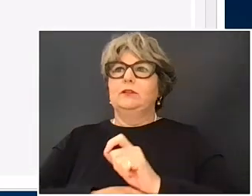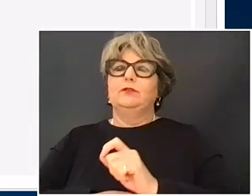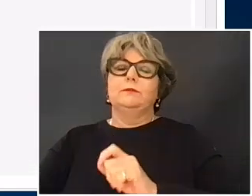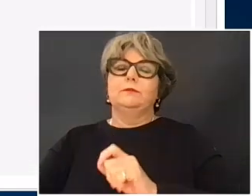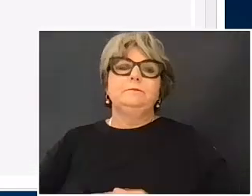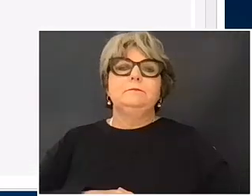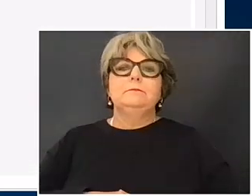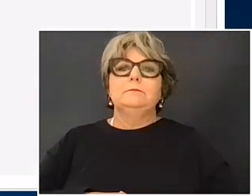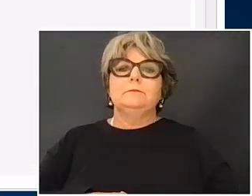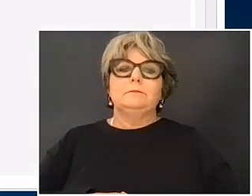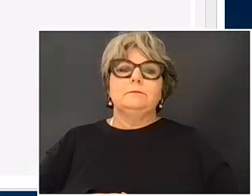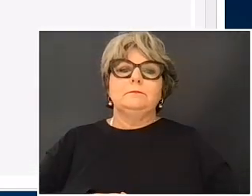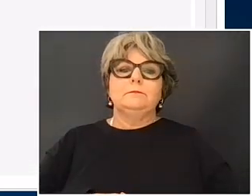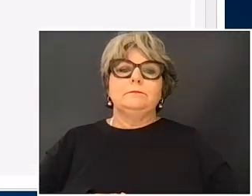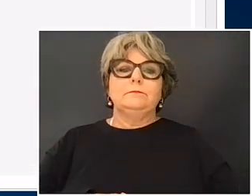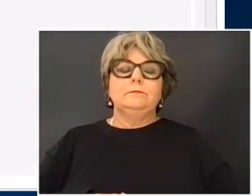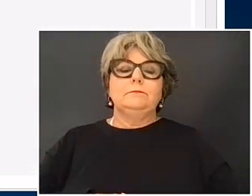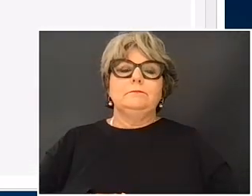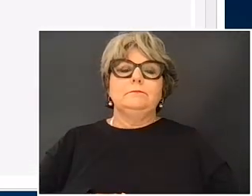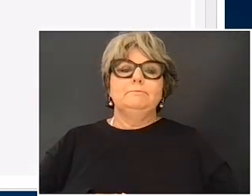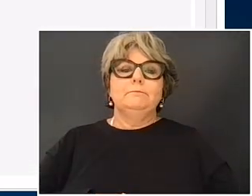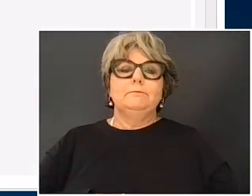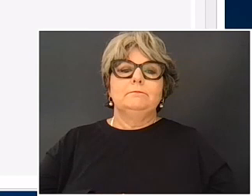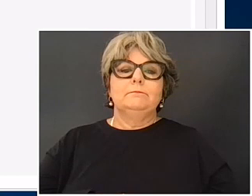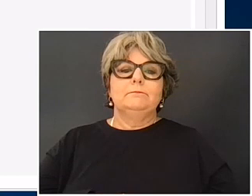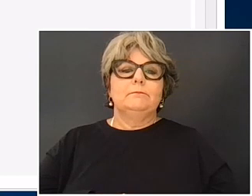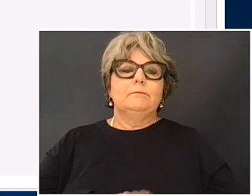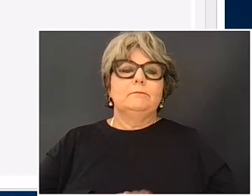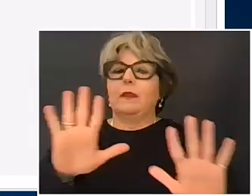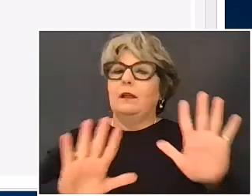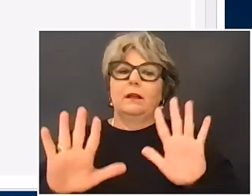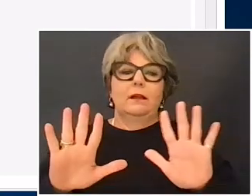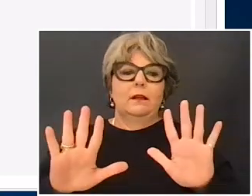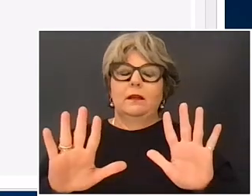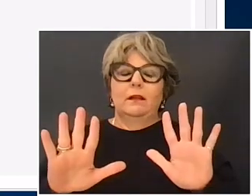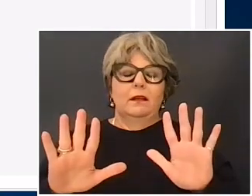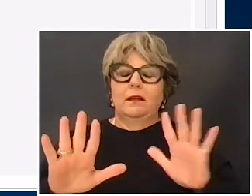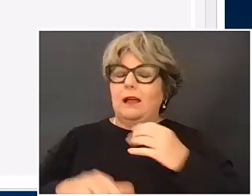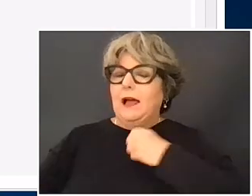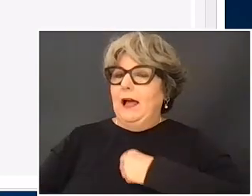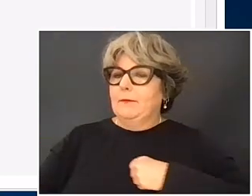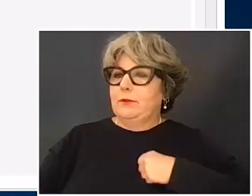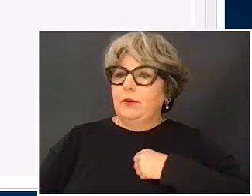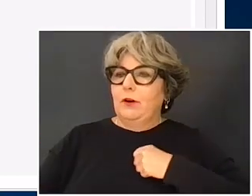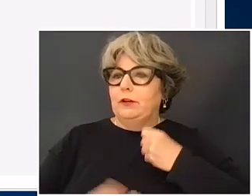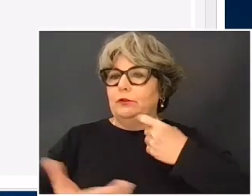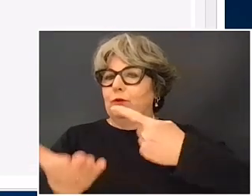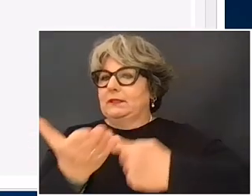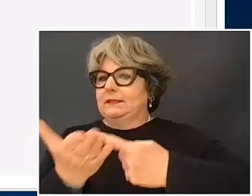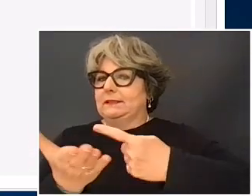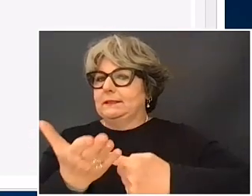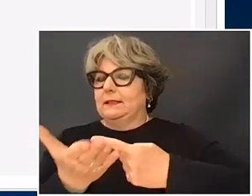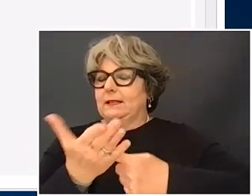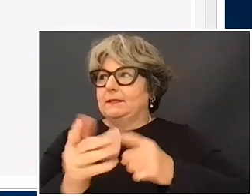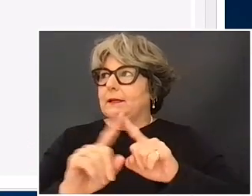Okay, so I feel like that's slightly. You guys, I'm so sorry. This is so painful for me. I'm very sorry to be even having this conversation. But I feel like what you just said is